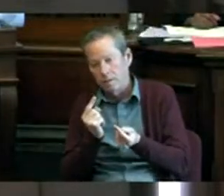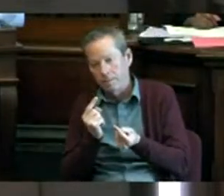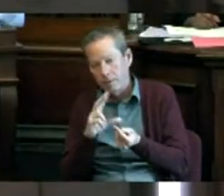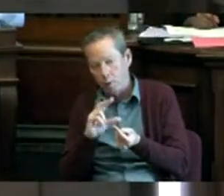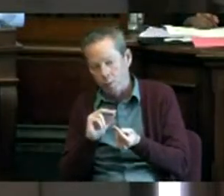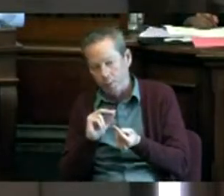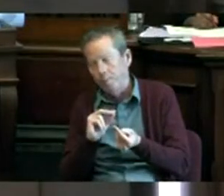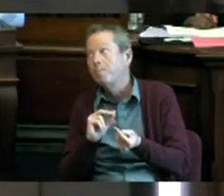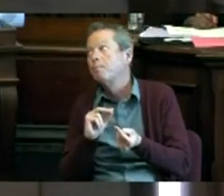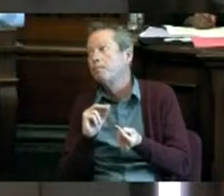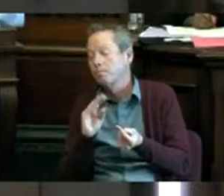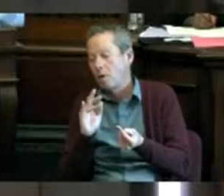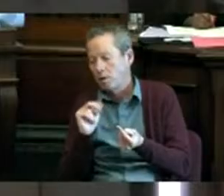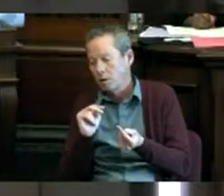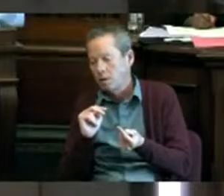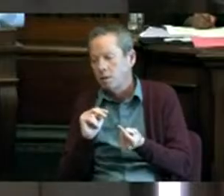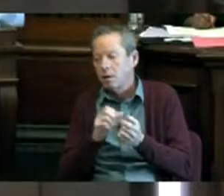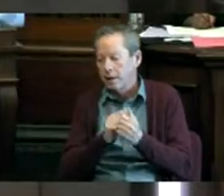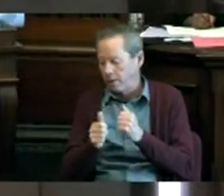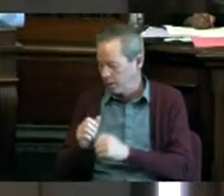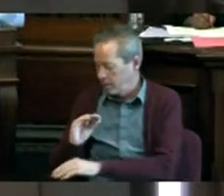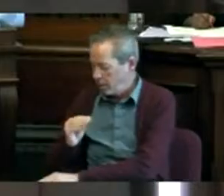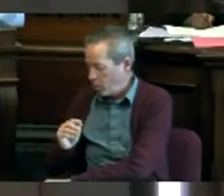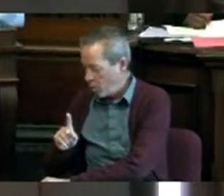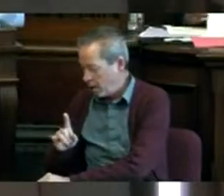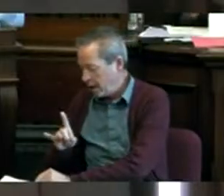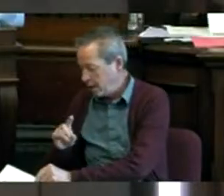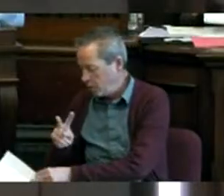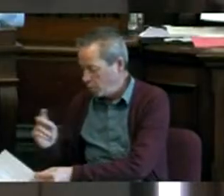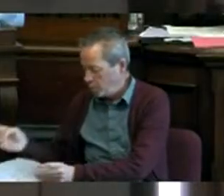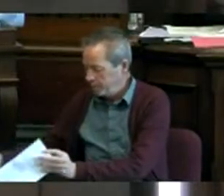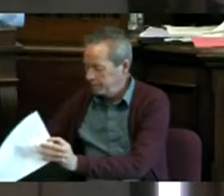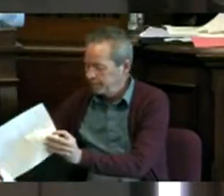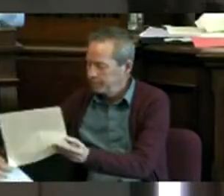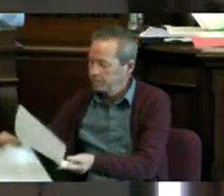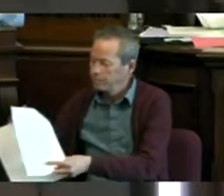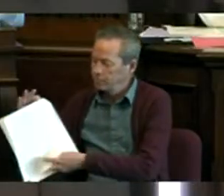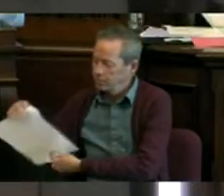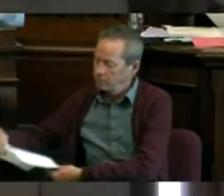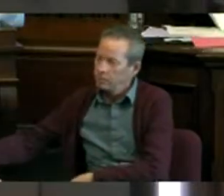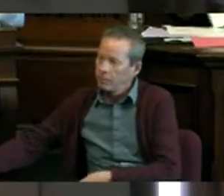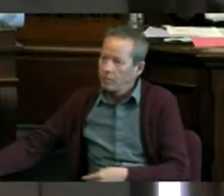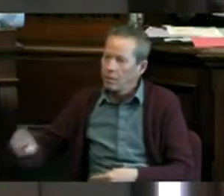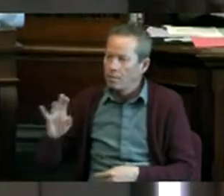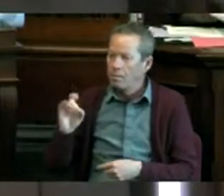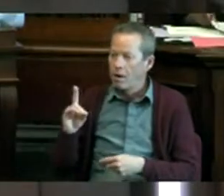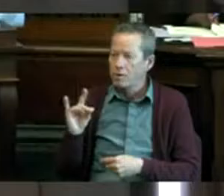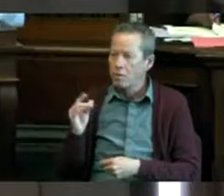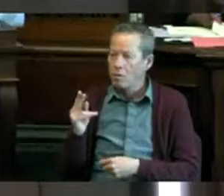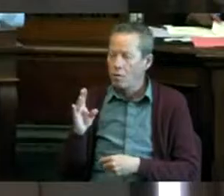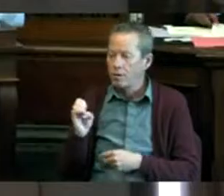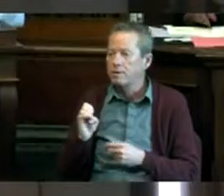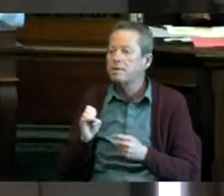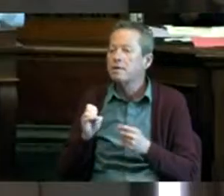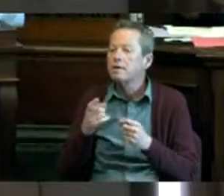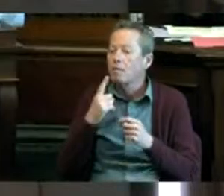Second and seconded. All in favor, please say aye. Aye. Any opposed? No. Motion carries.